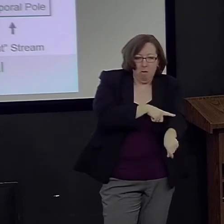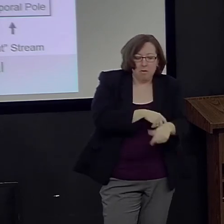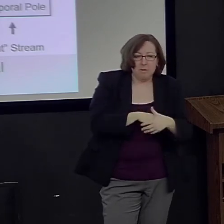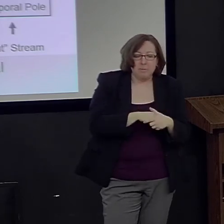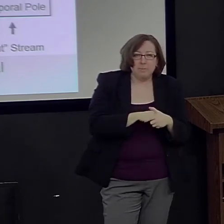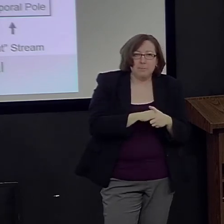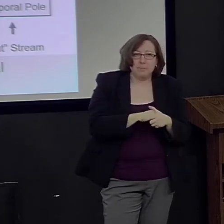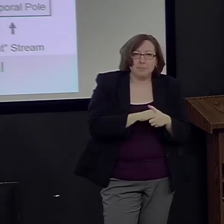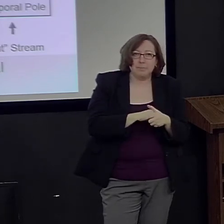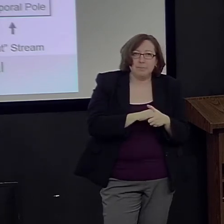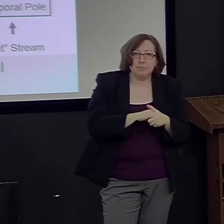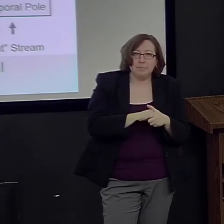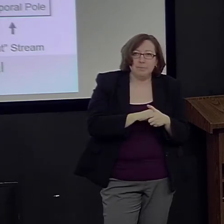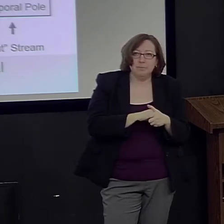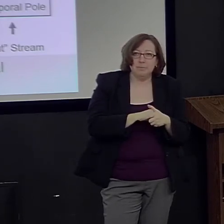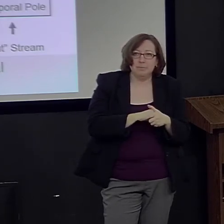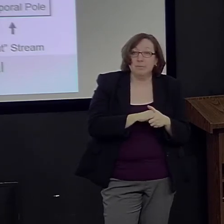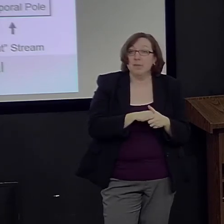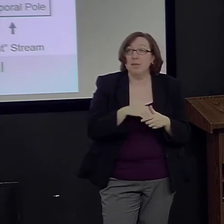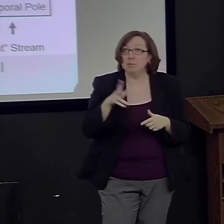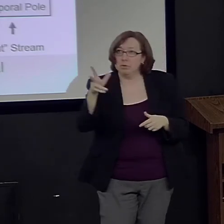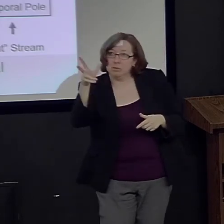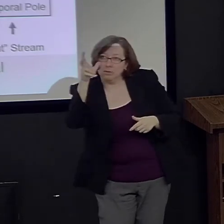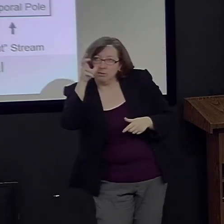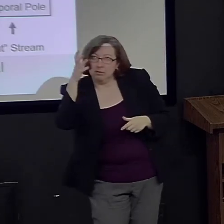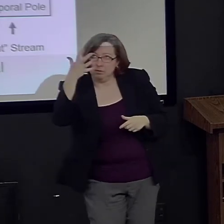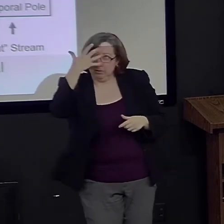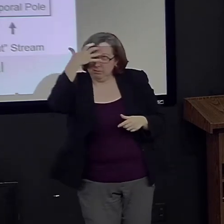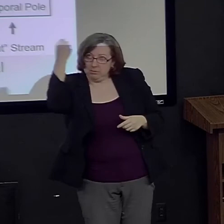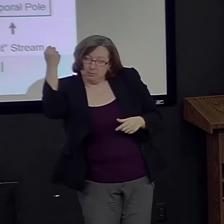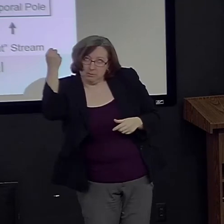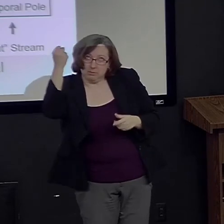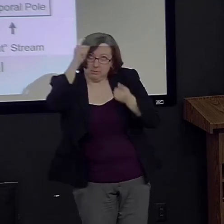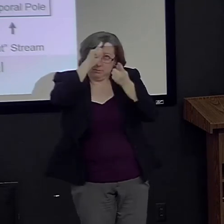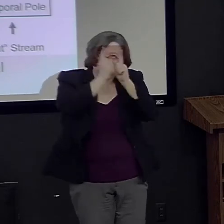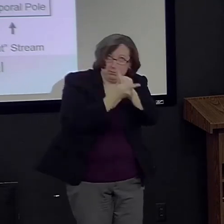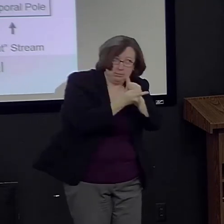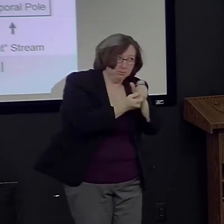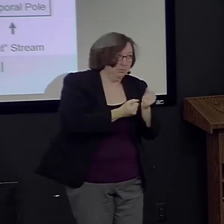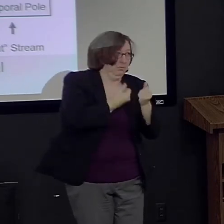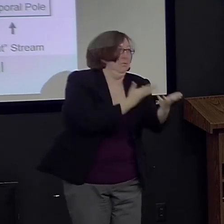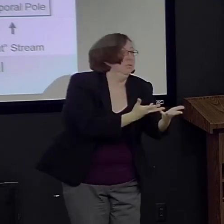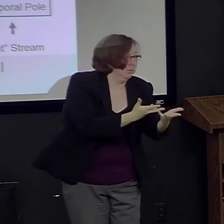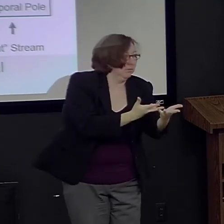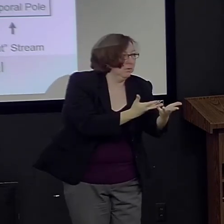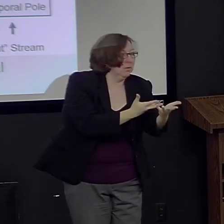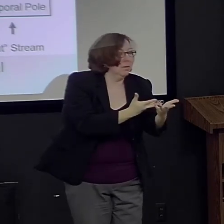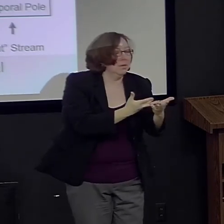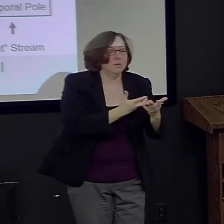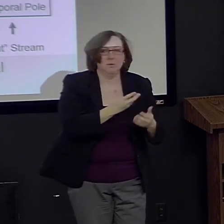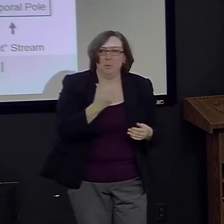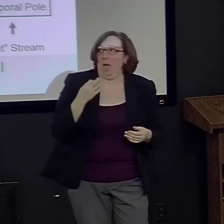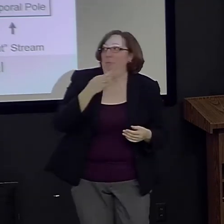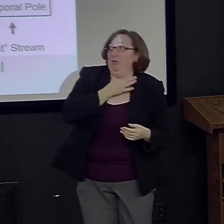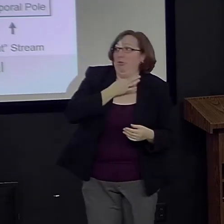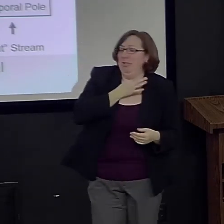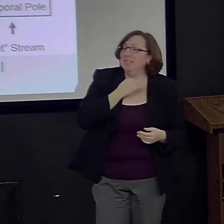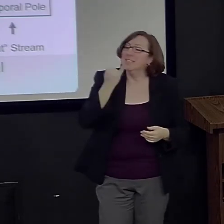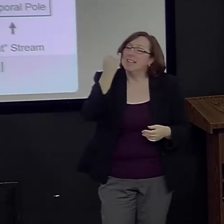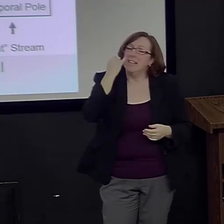in order to retrieve it and submit it back out there. So I'm wondering if your insular cortex